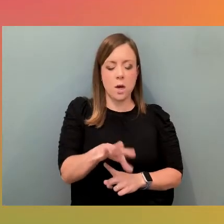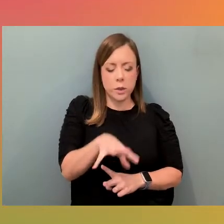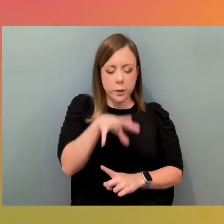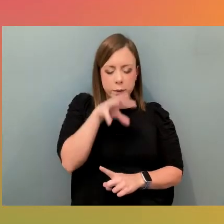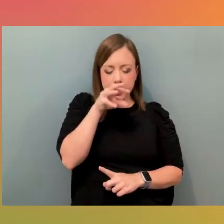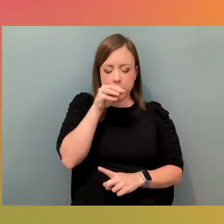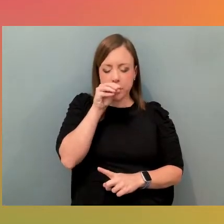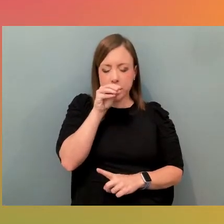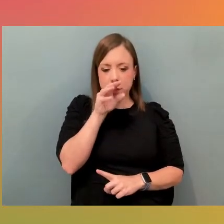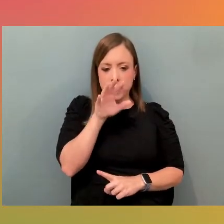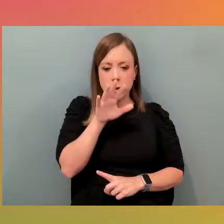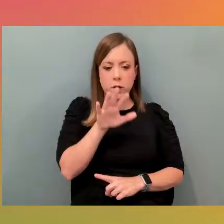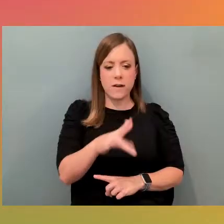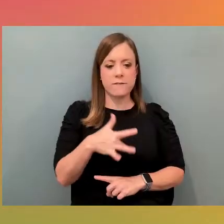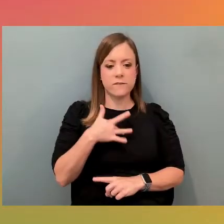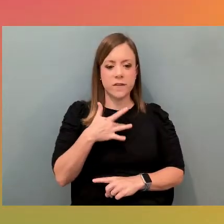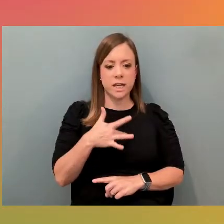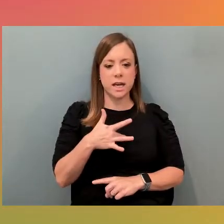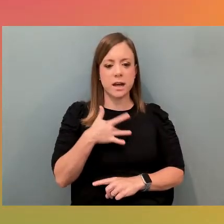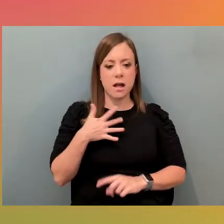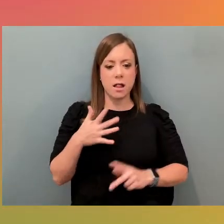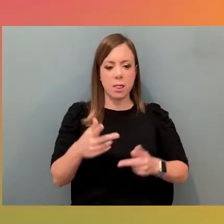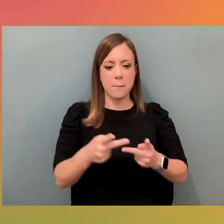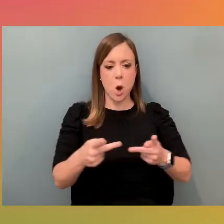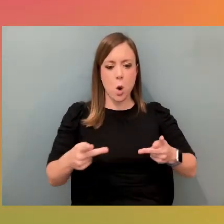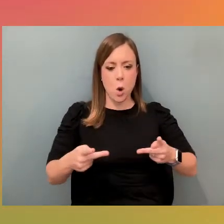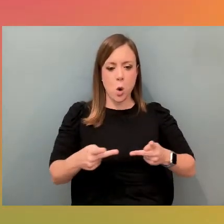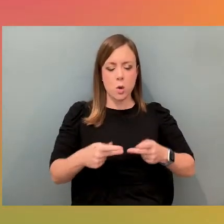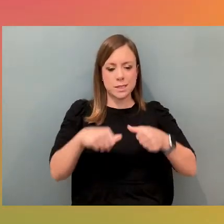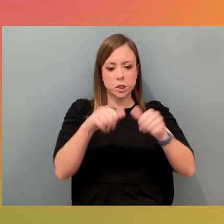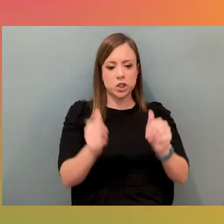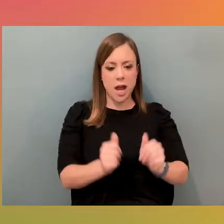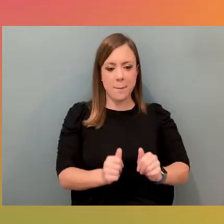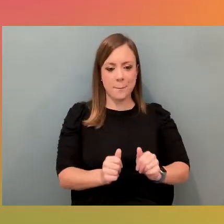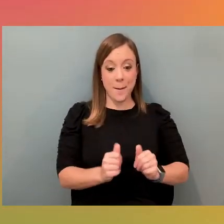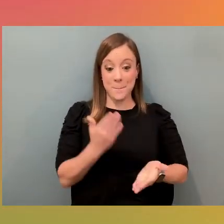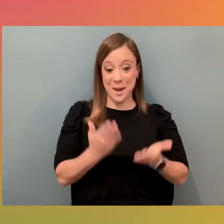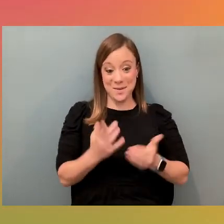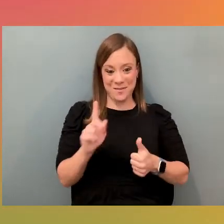JUST GIVE YOUR SEA OF MOMENT TO COME INTO THE SHAPE, ESPECIALLY